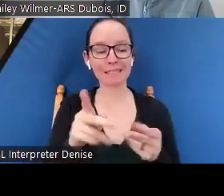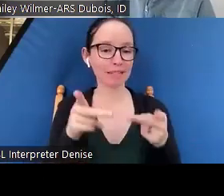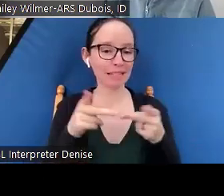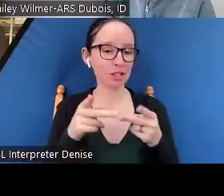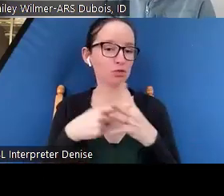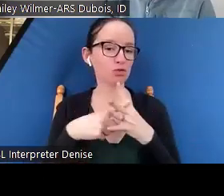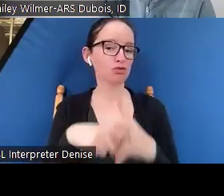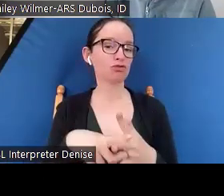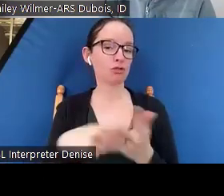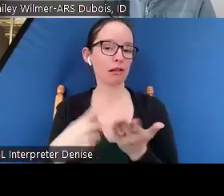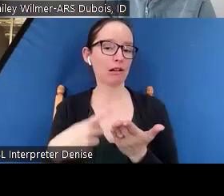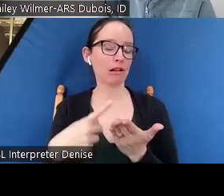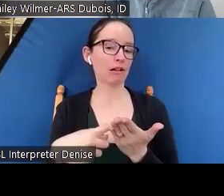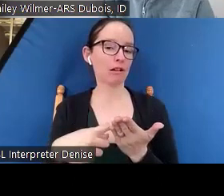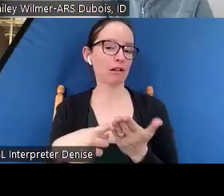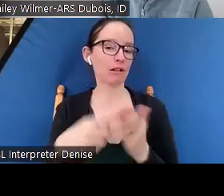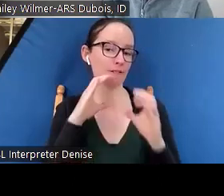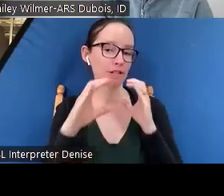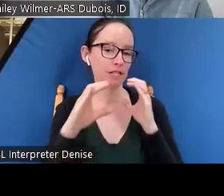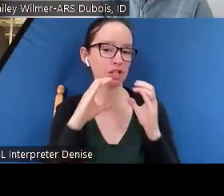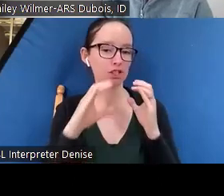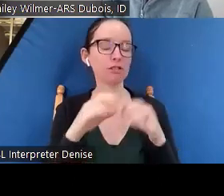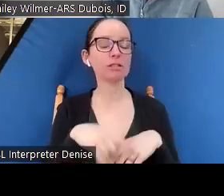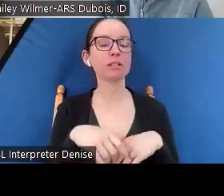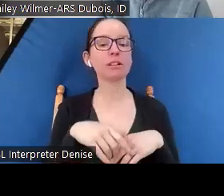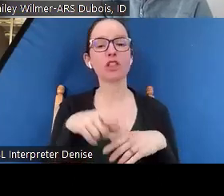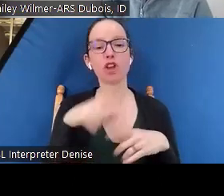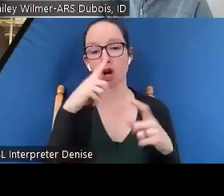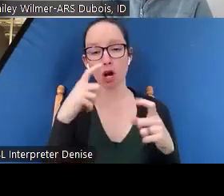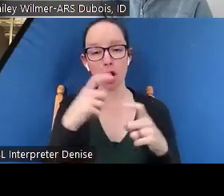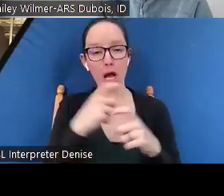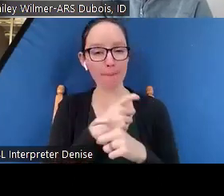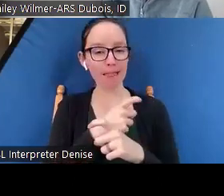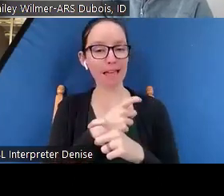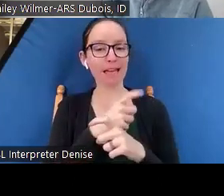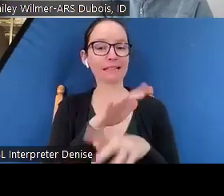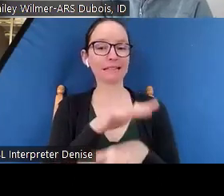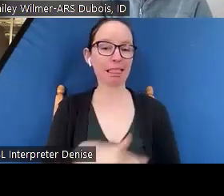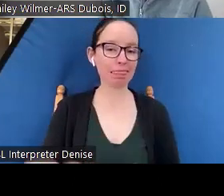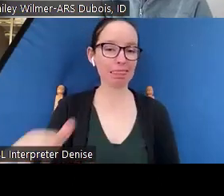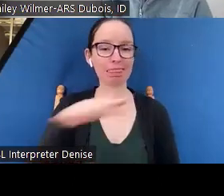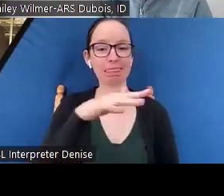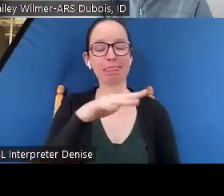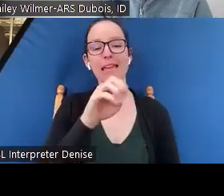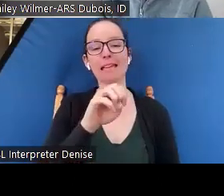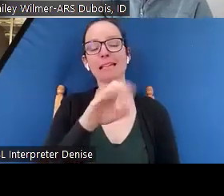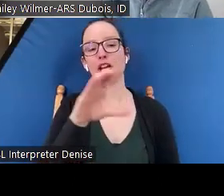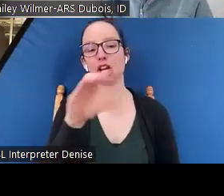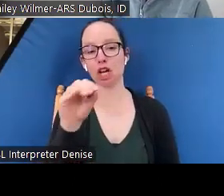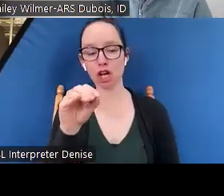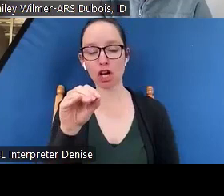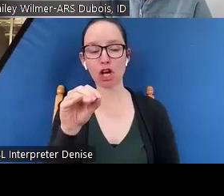conversations because their complex landscapes and ecological and social processes shape all kinds of outcomes